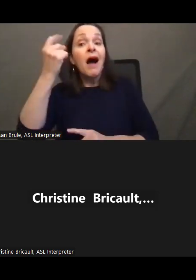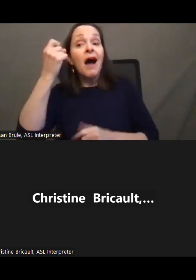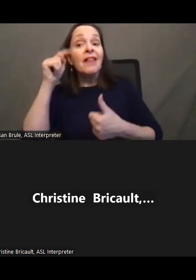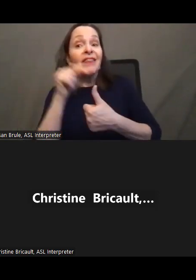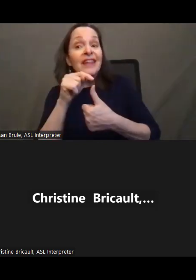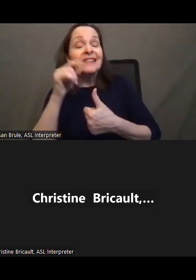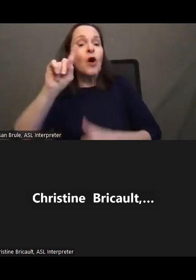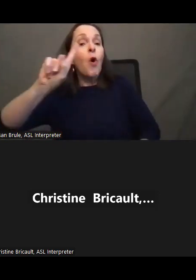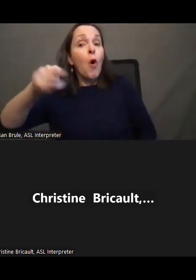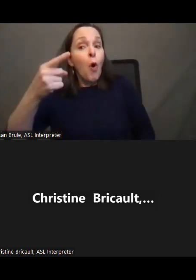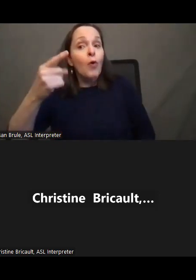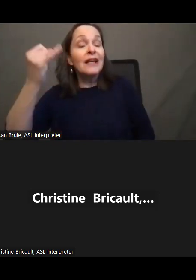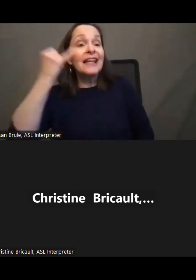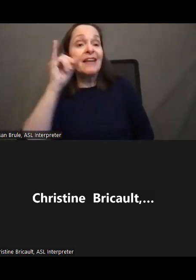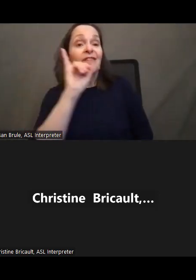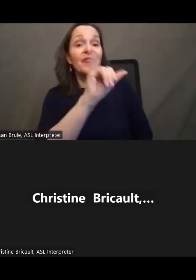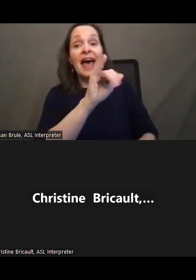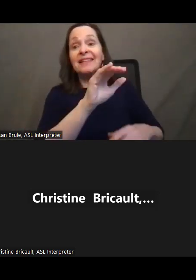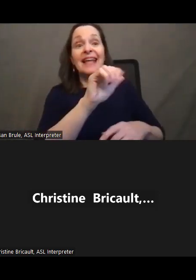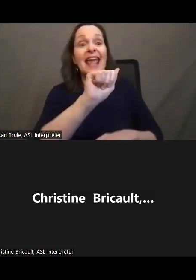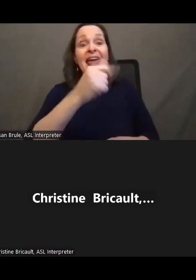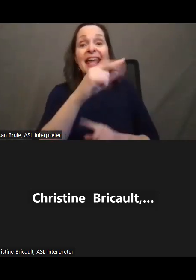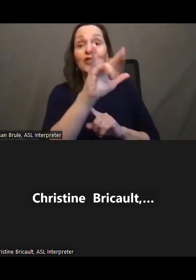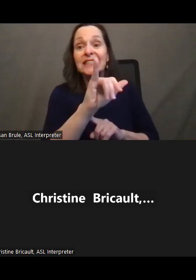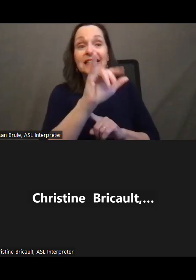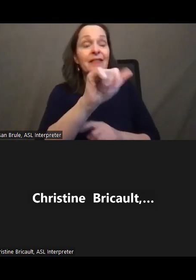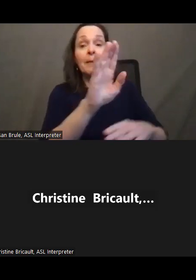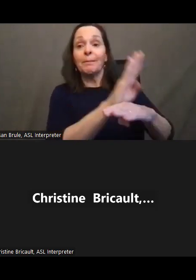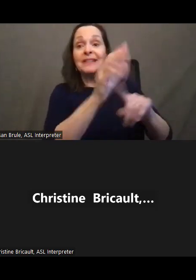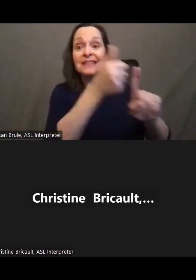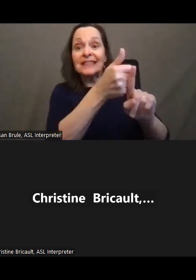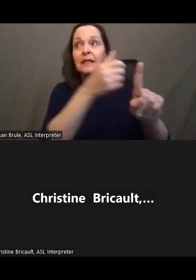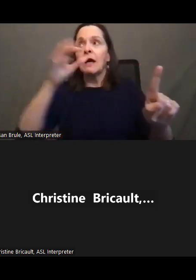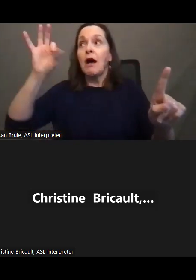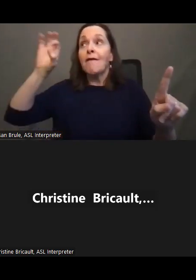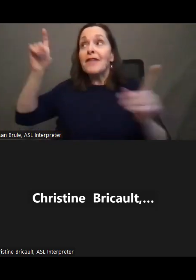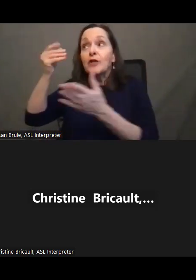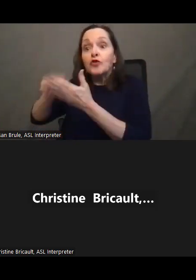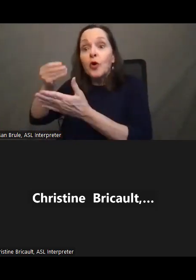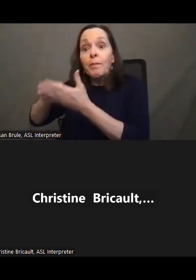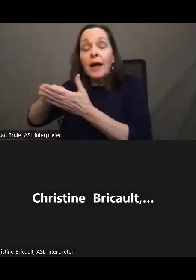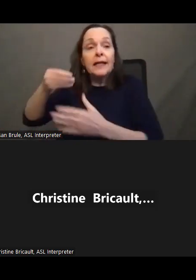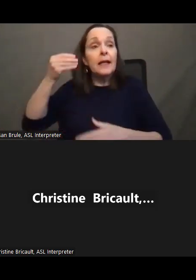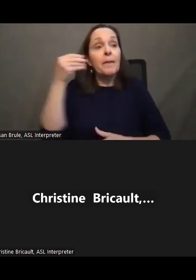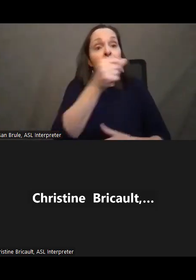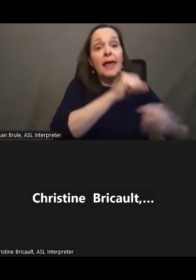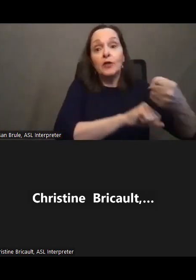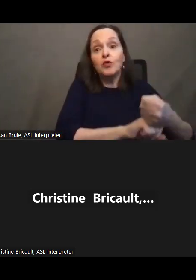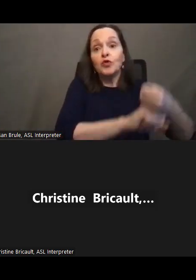So, under Section 504 federal programs and programs receiving federal funding